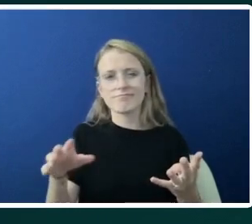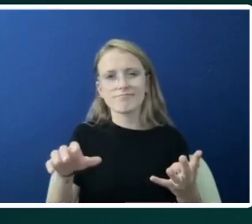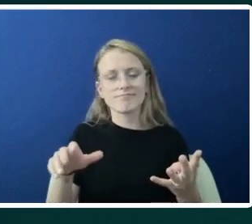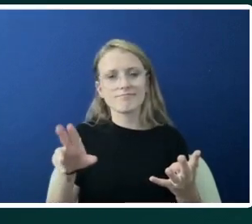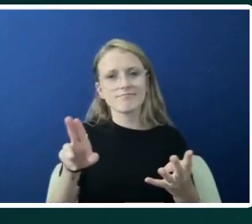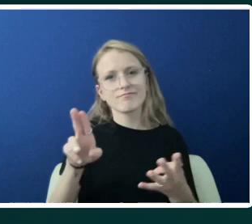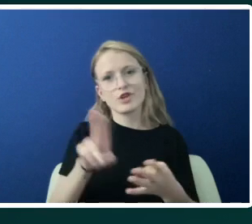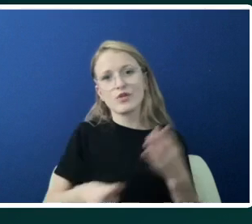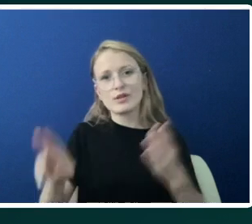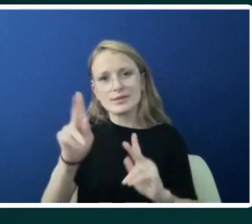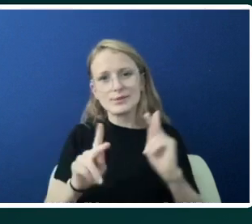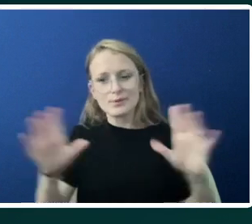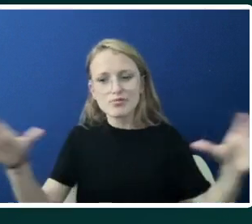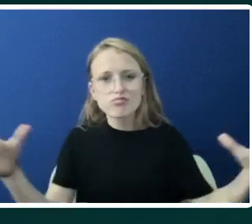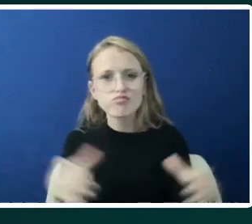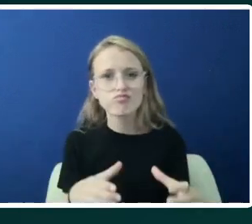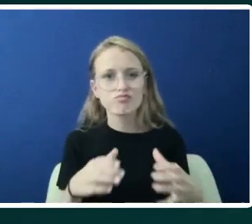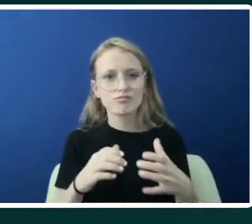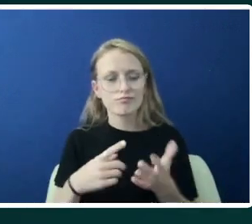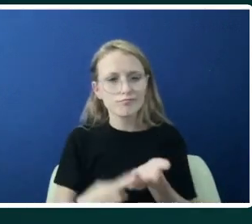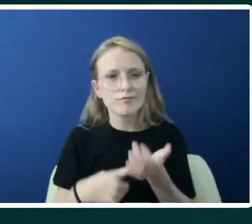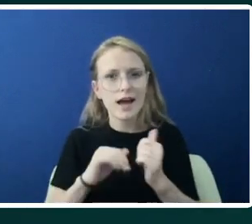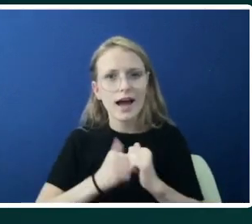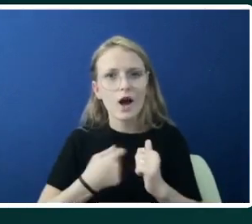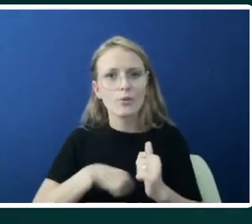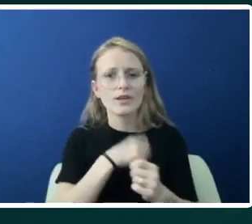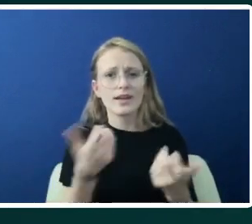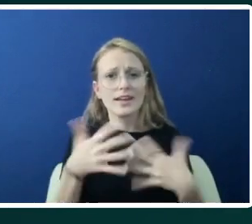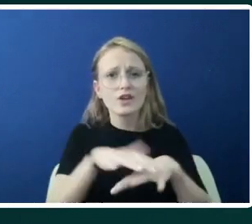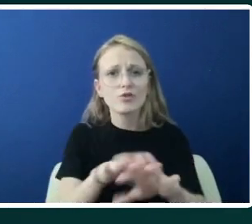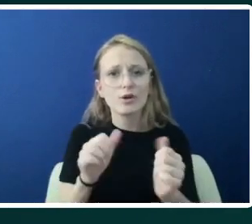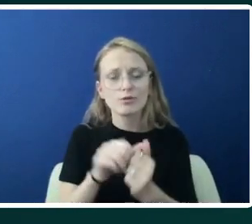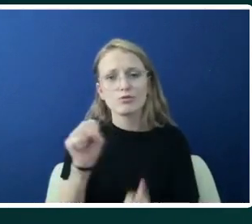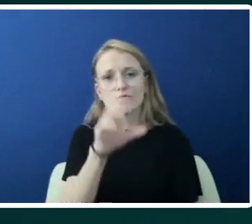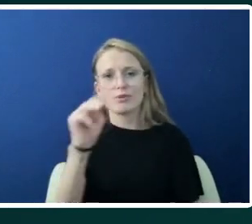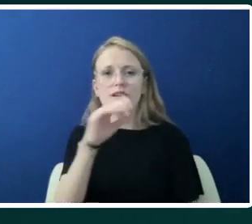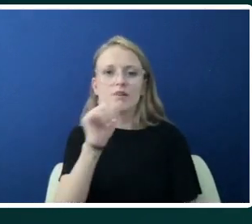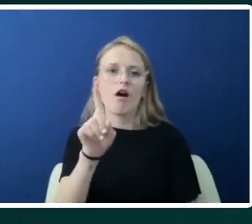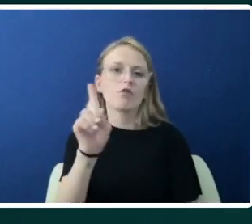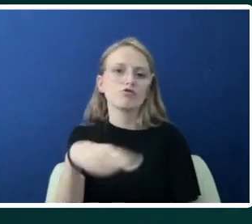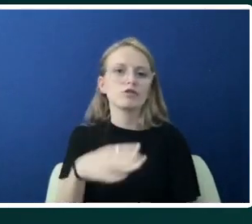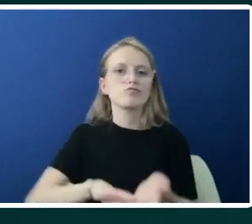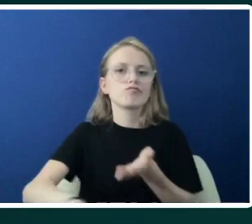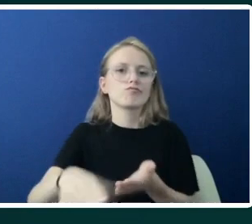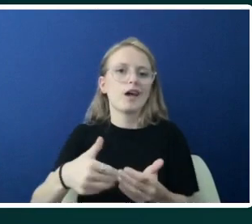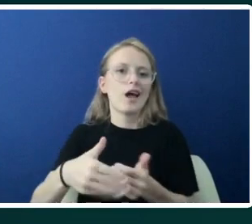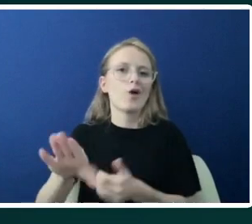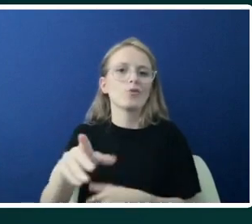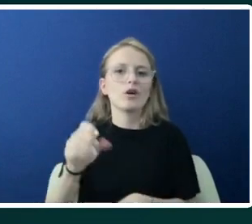rather than turning it away from our classrooms? If you can move to the next slide.